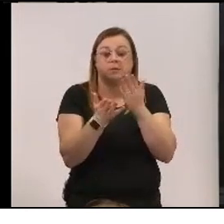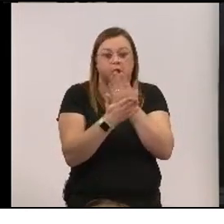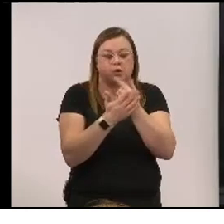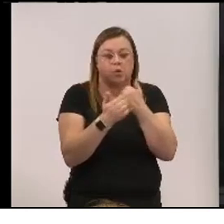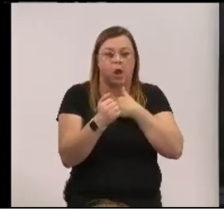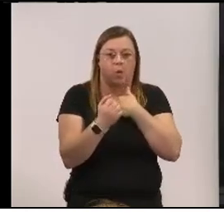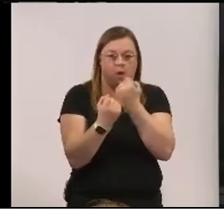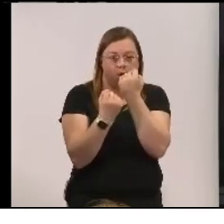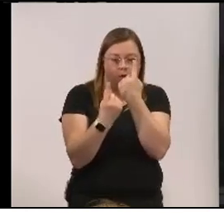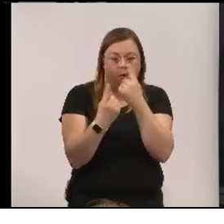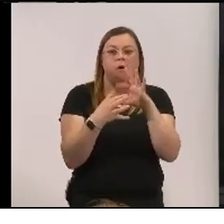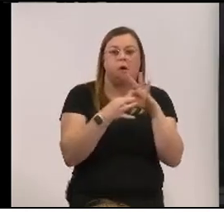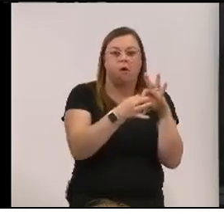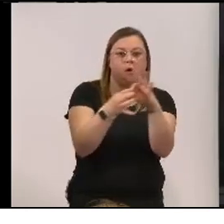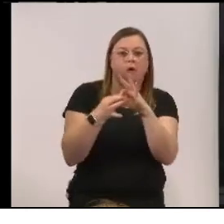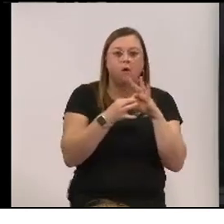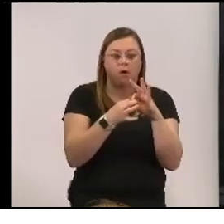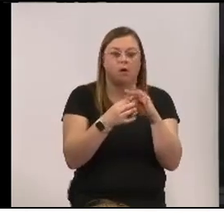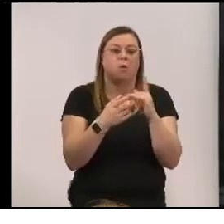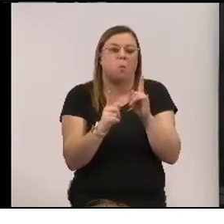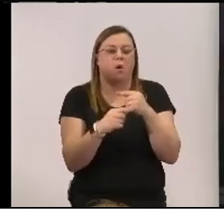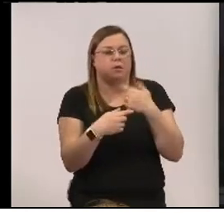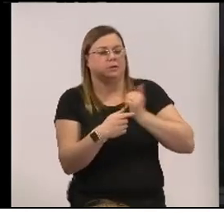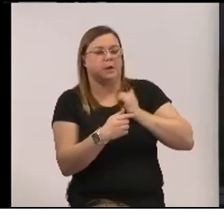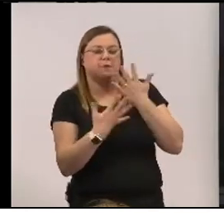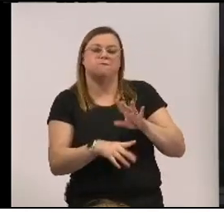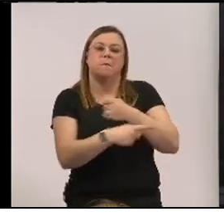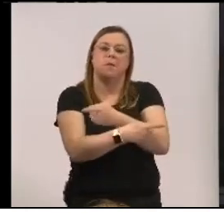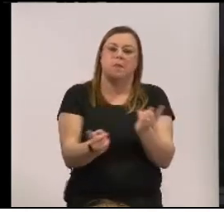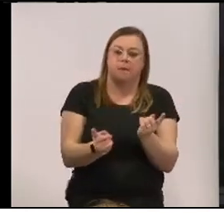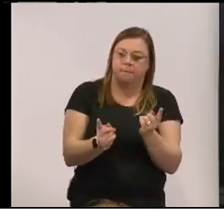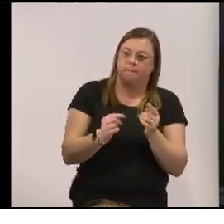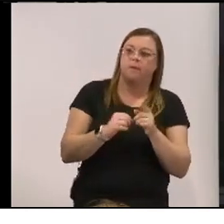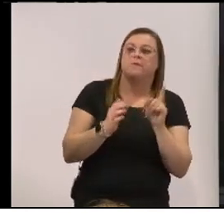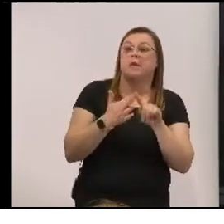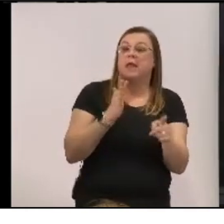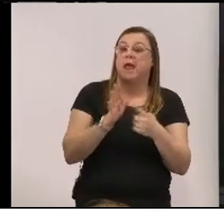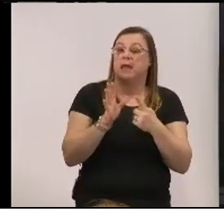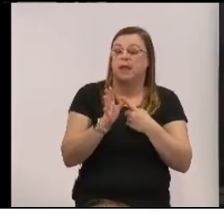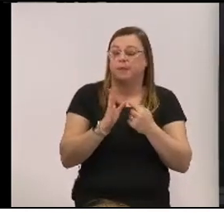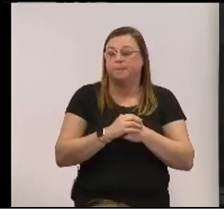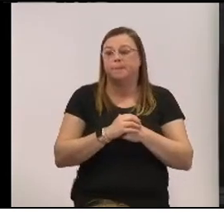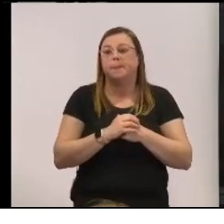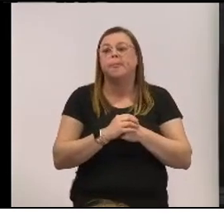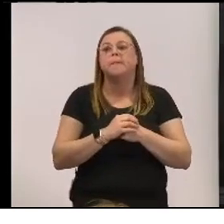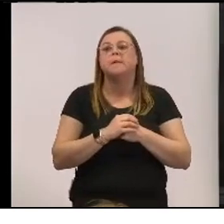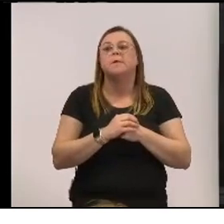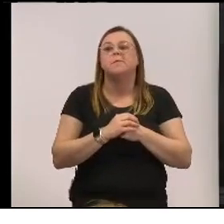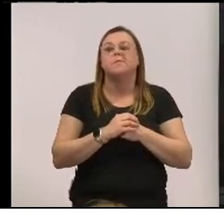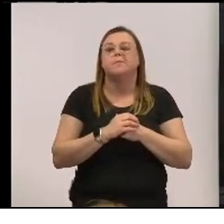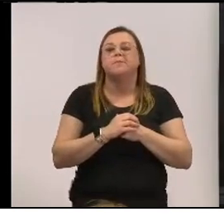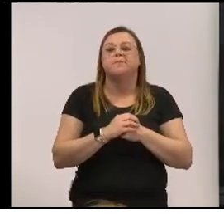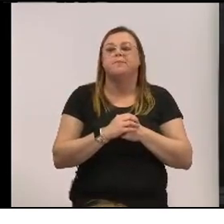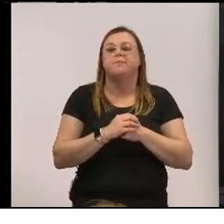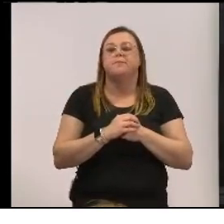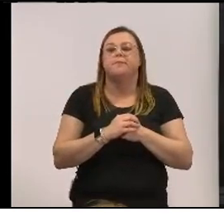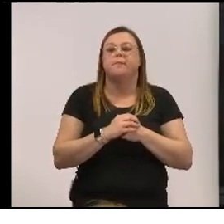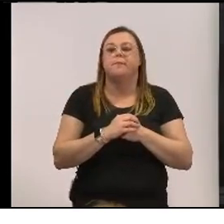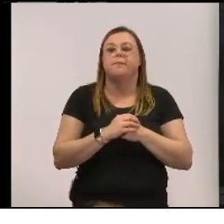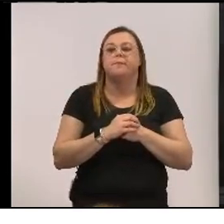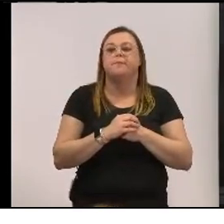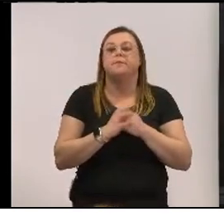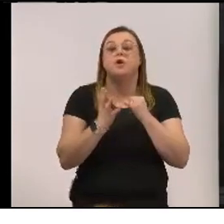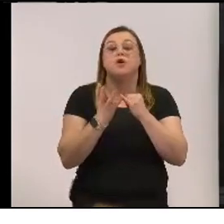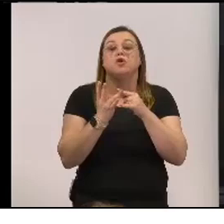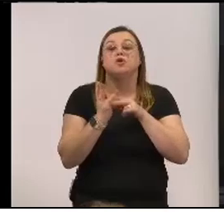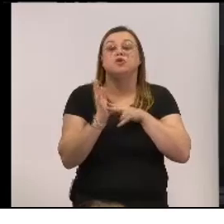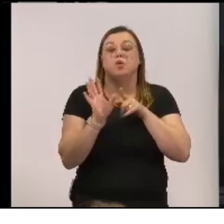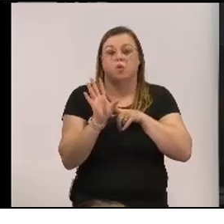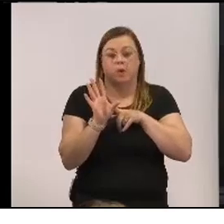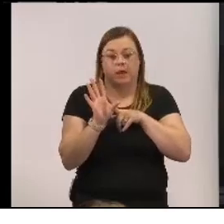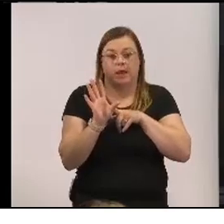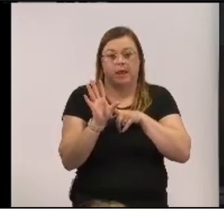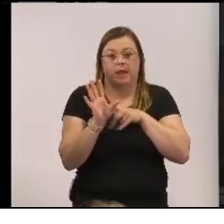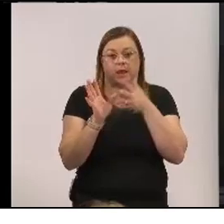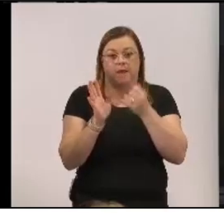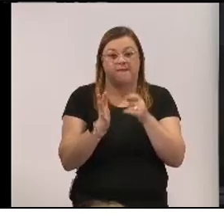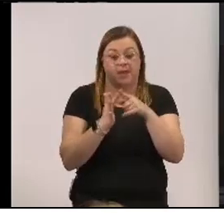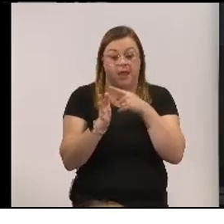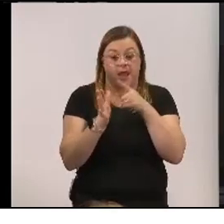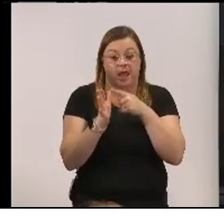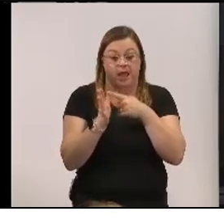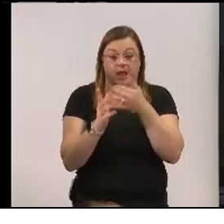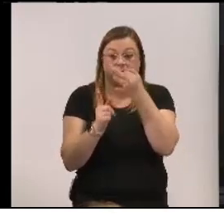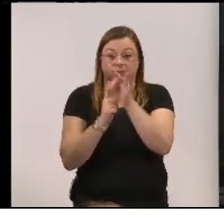interpretation and also expectations of the EAA. So Sony takes the EAA and related details from